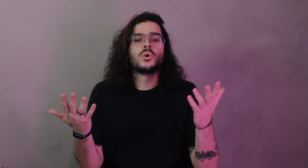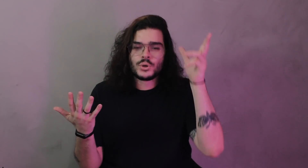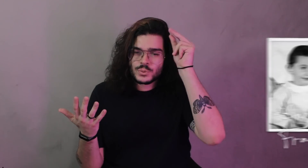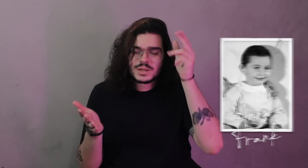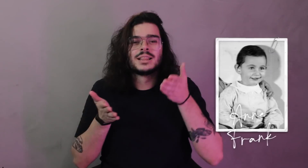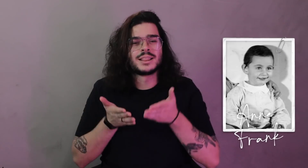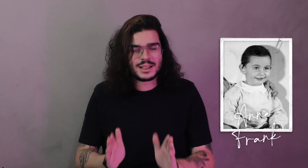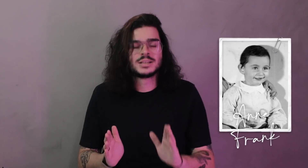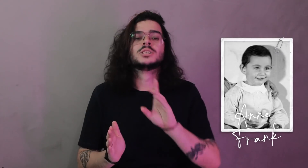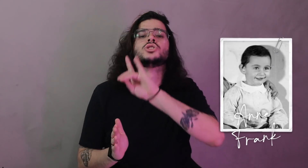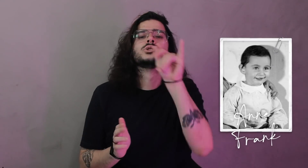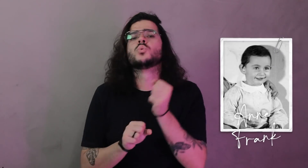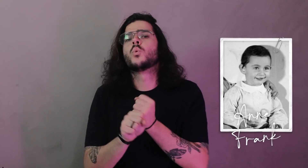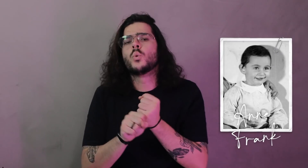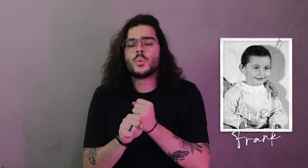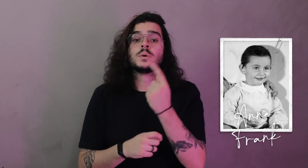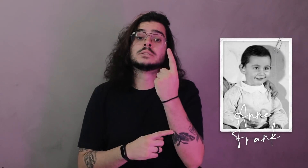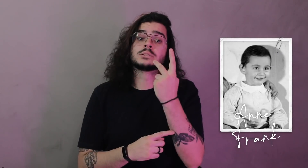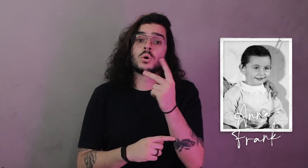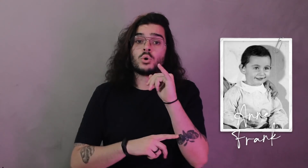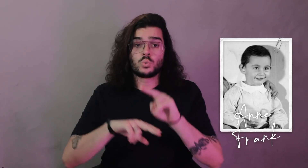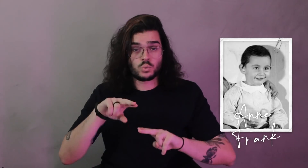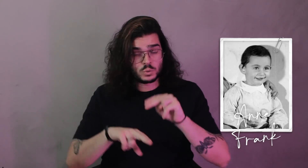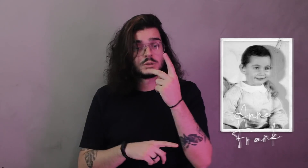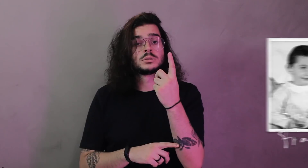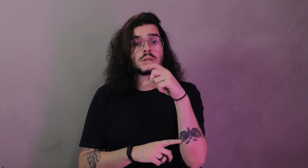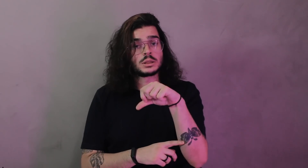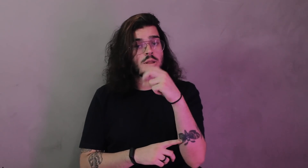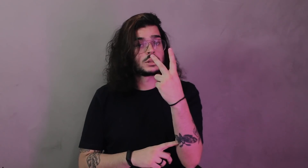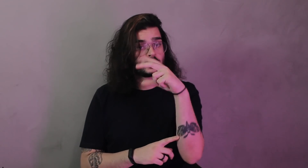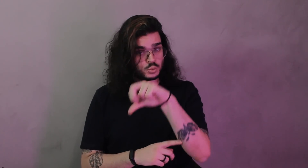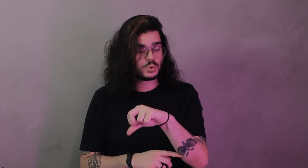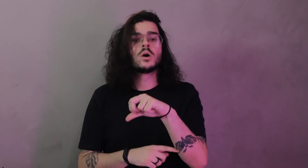Anne was born on June 12, 1929